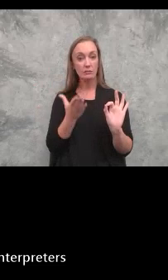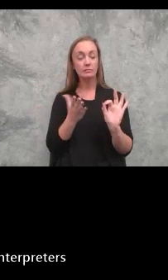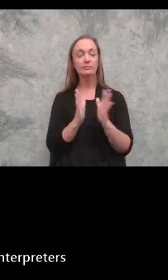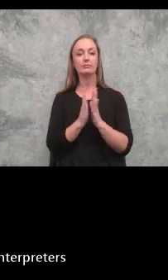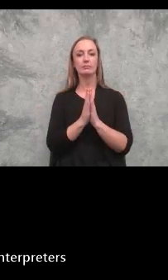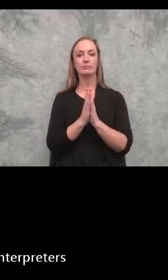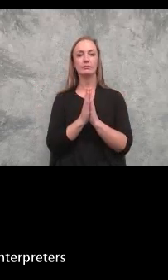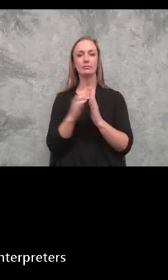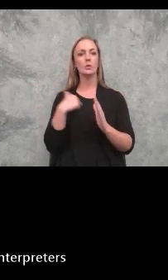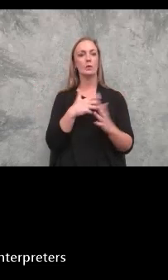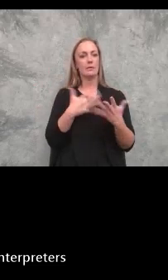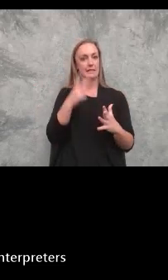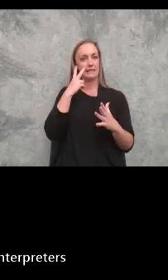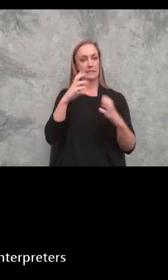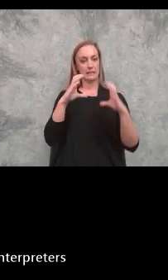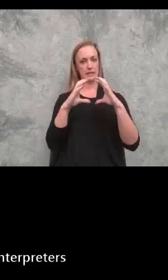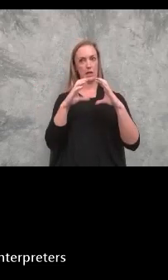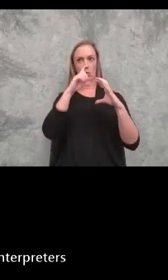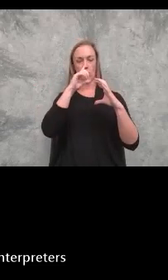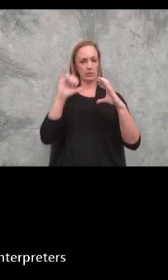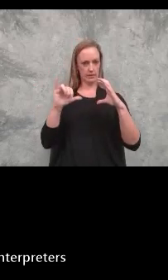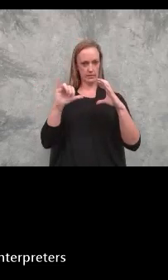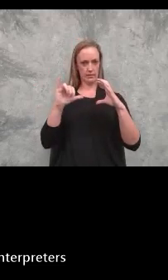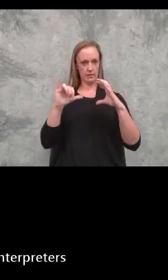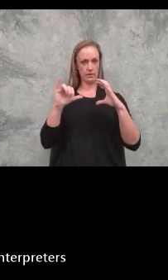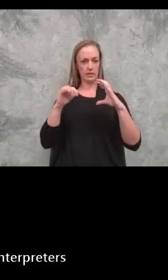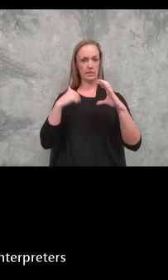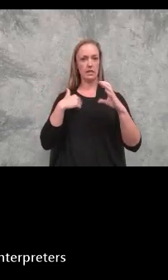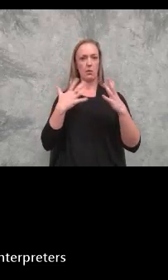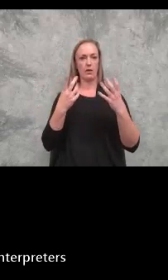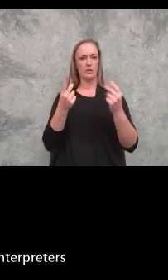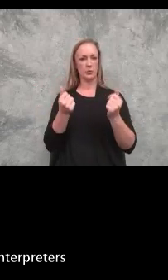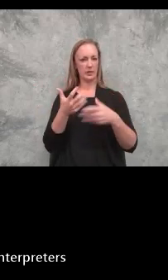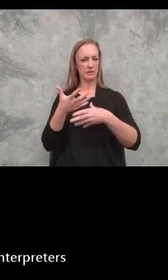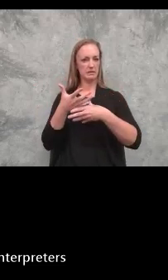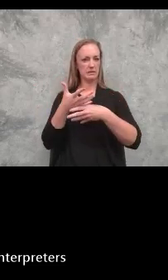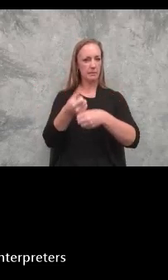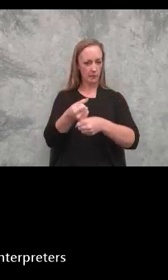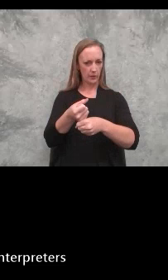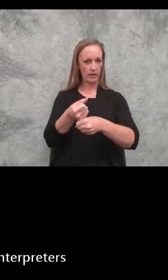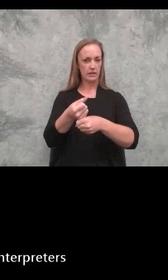“So we've seen what cells look like and um I just want to quickly summarize for you; you